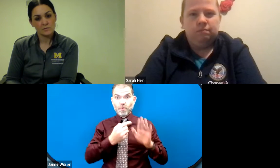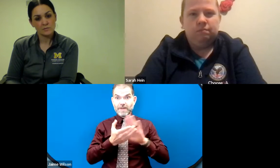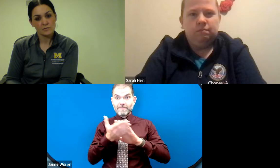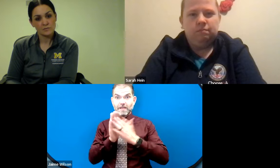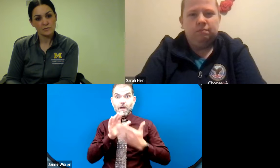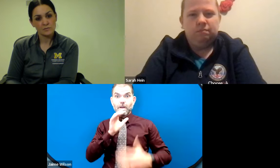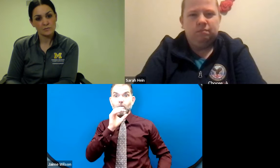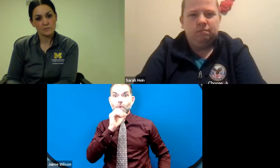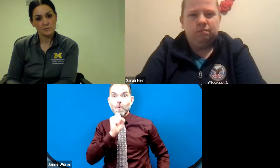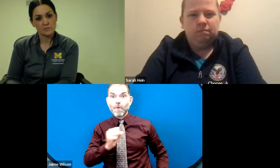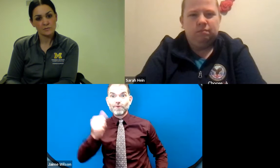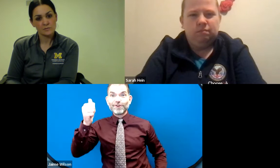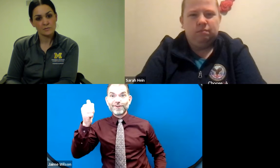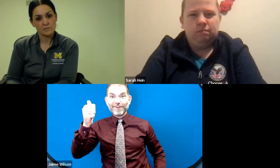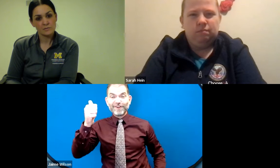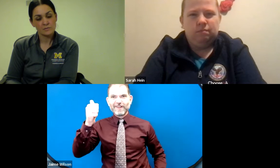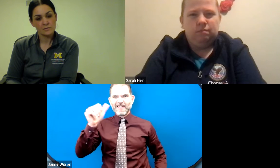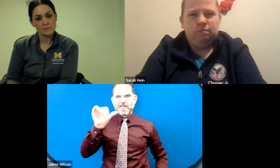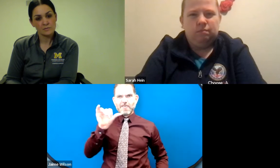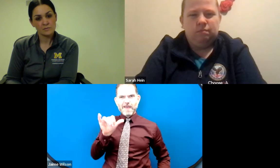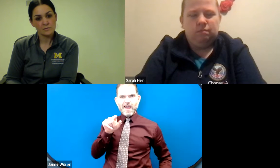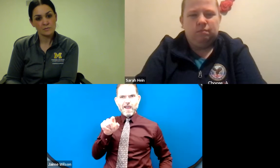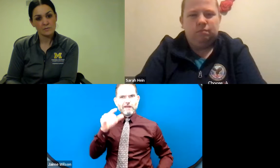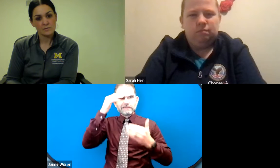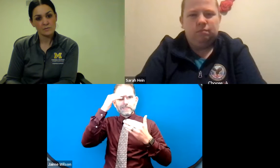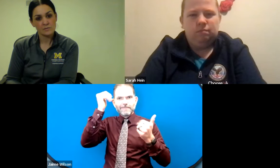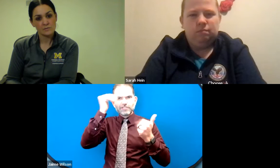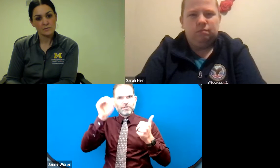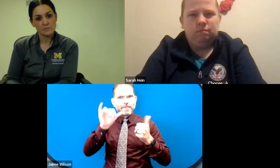ASL Interpreter: Well, they sink. ASL Interpreter: The older we get